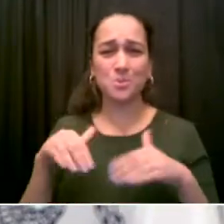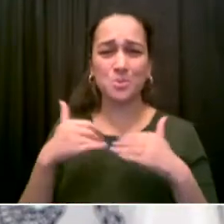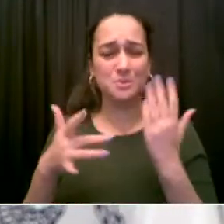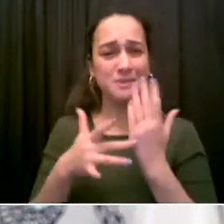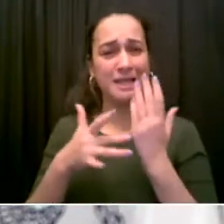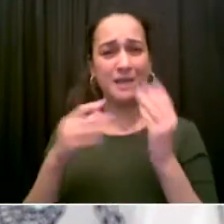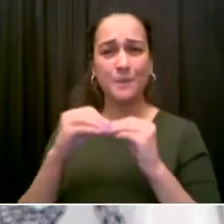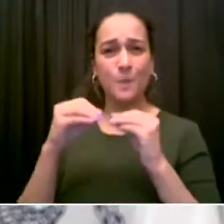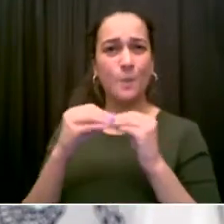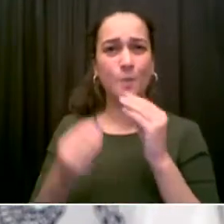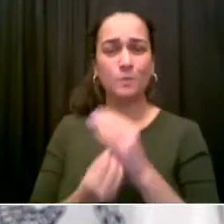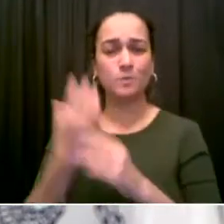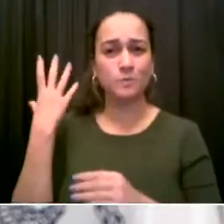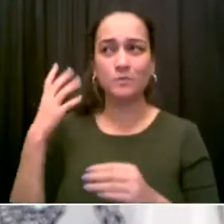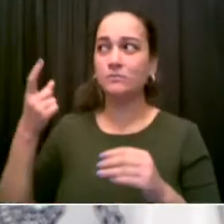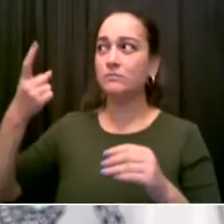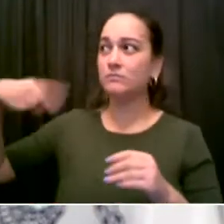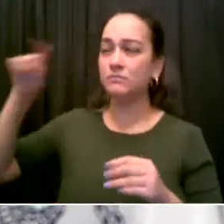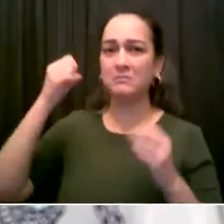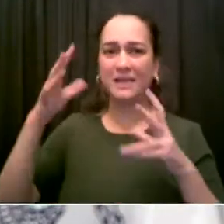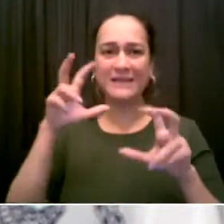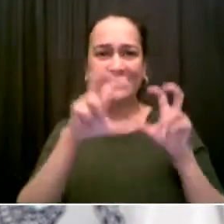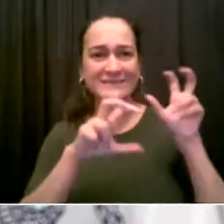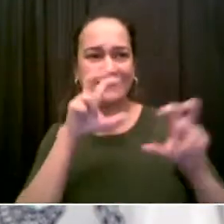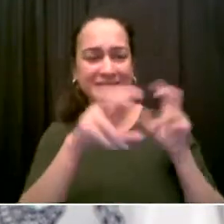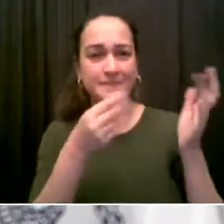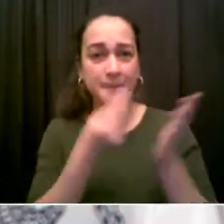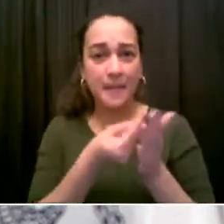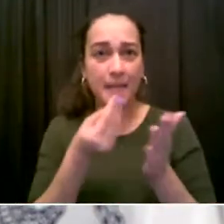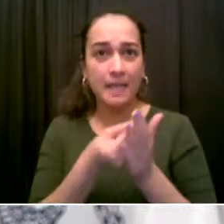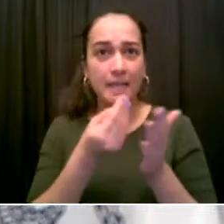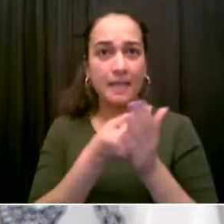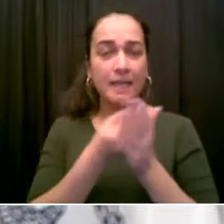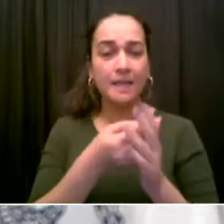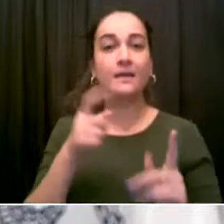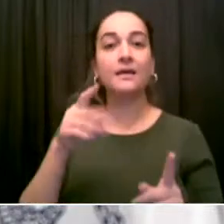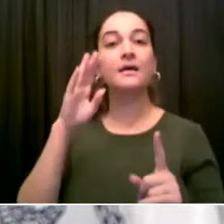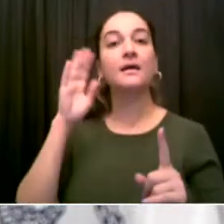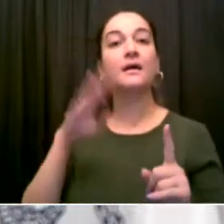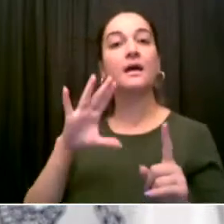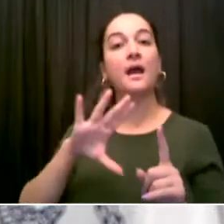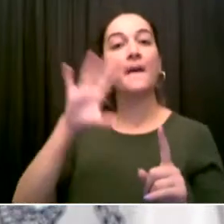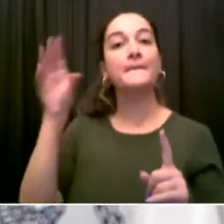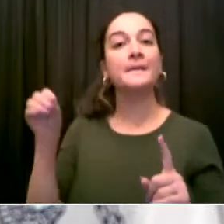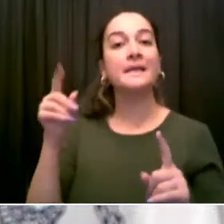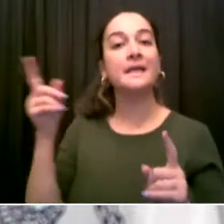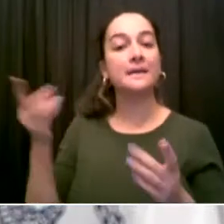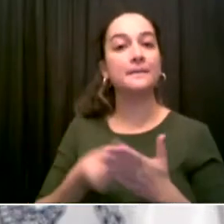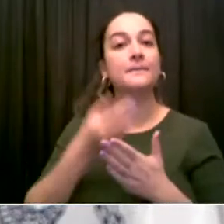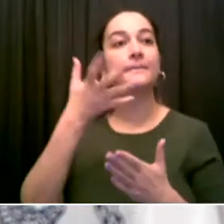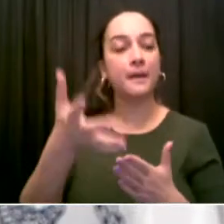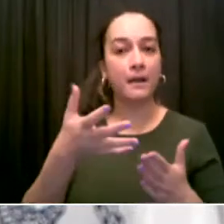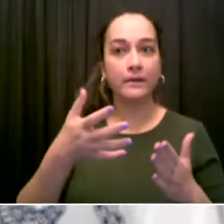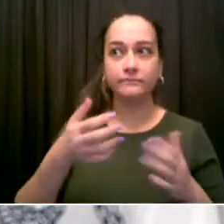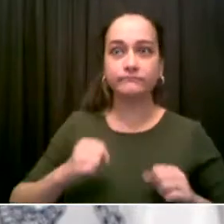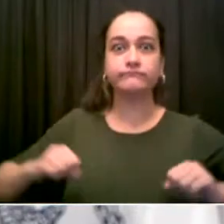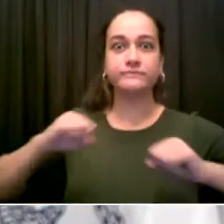HERIE N THE CITY , AND GROWING. IT IS IMPORTANT TO NOTE AND GROWING. MORE